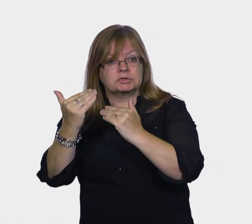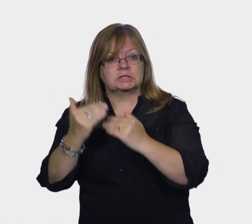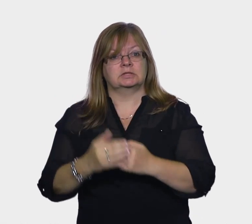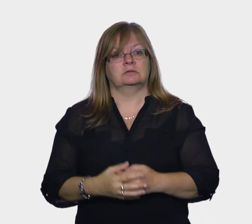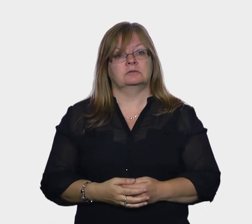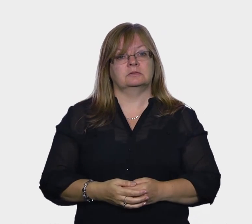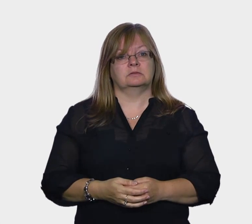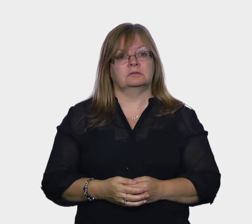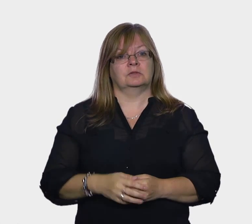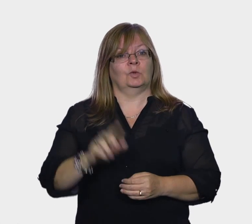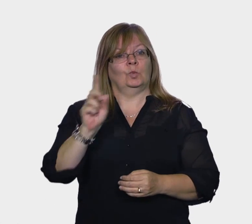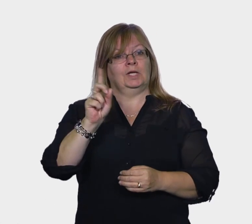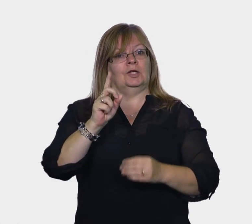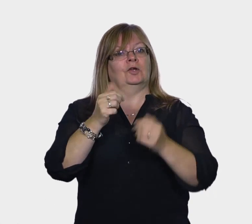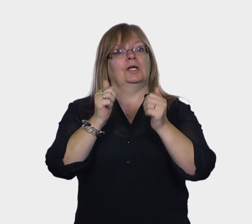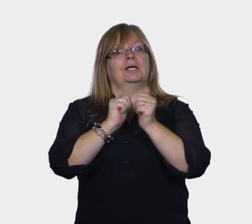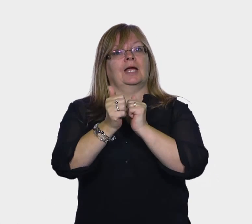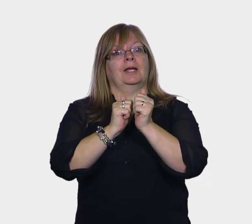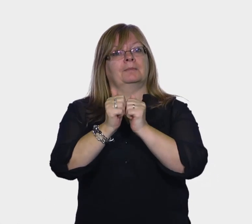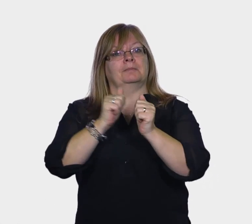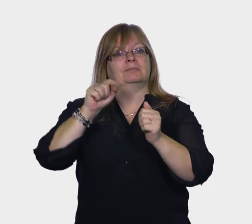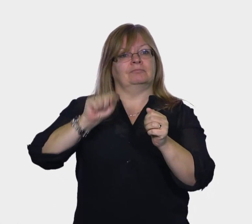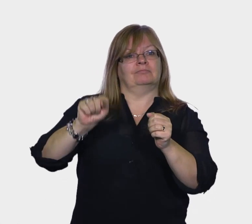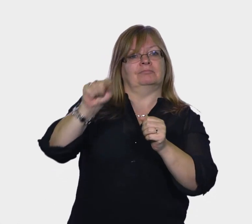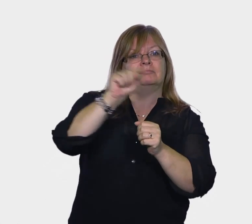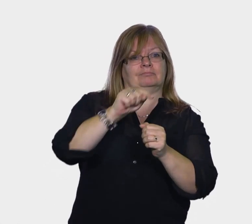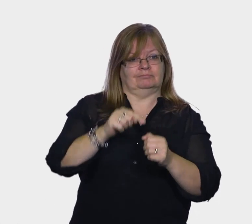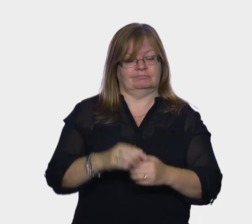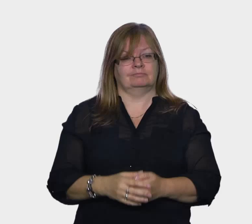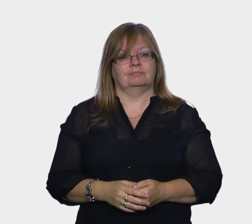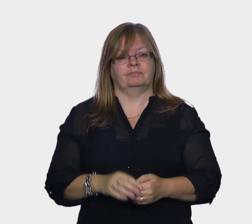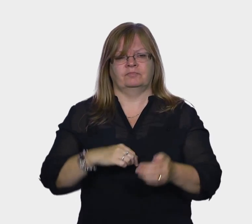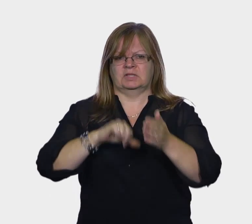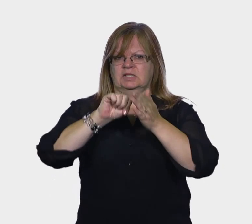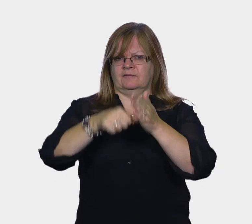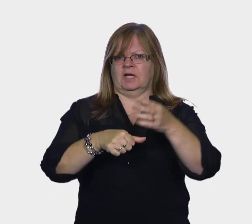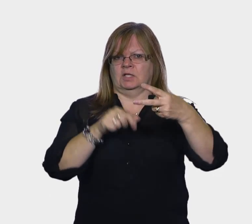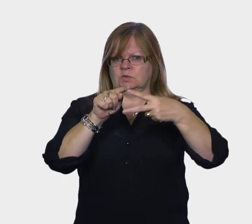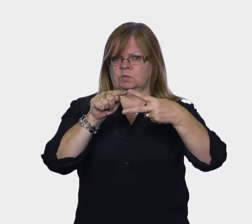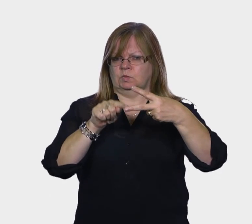in host cities or near Games venues. Please note: